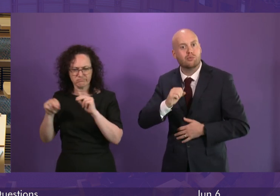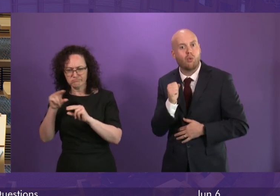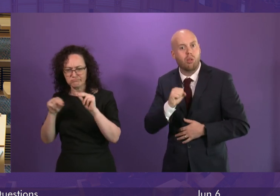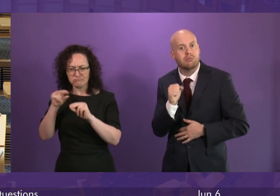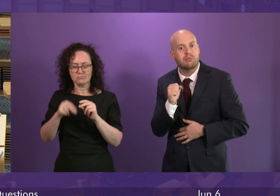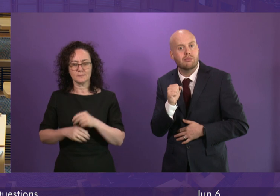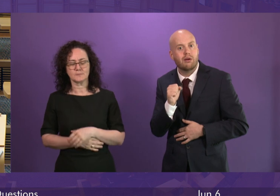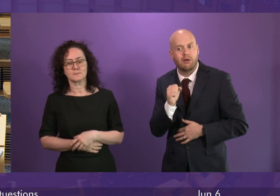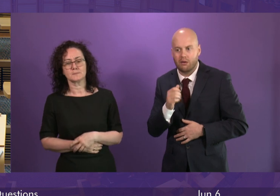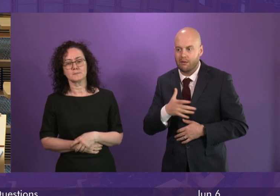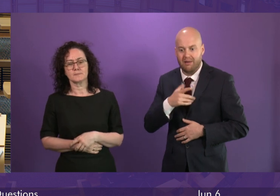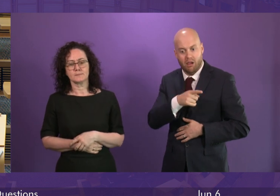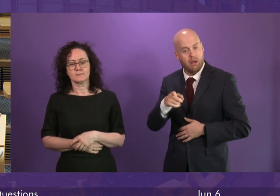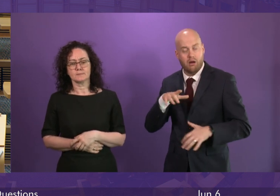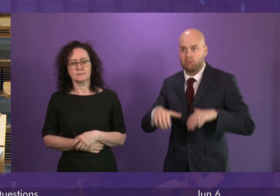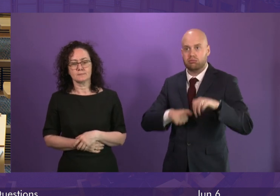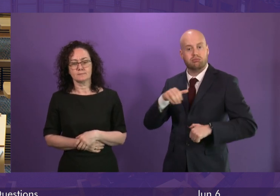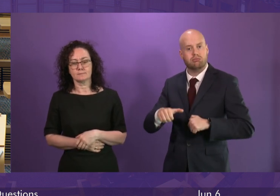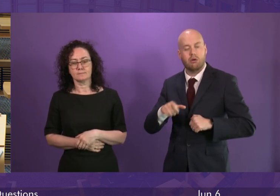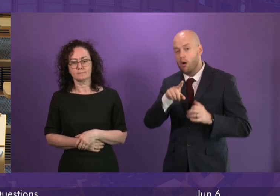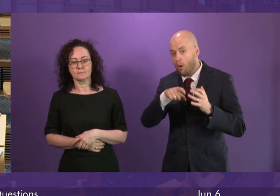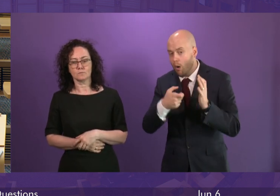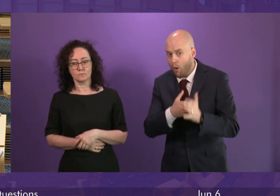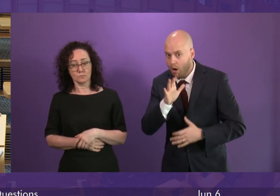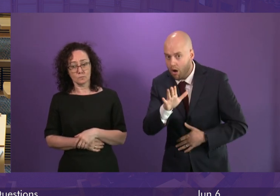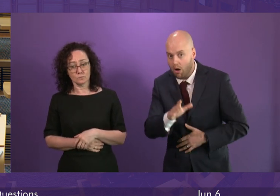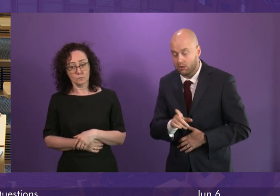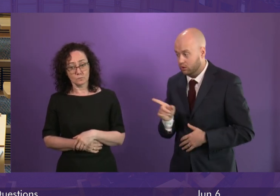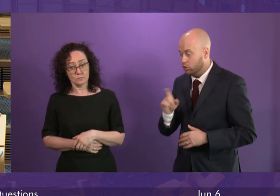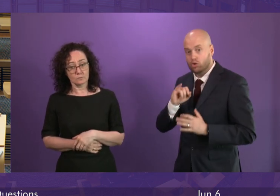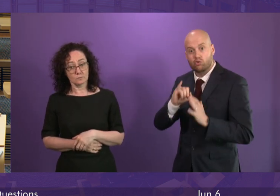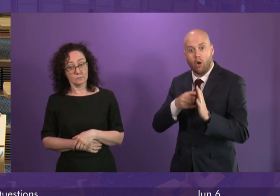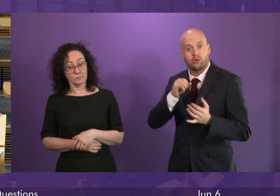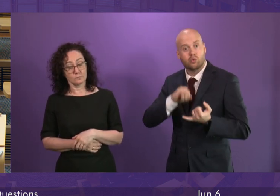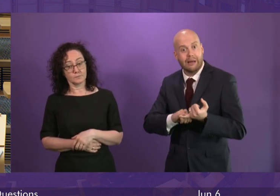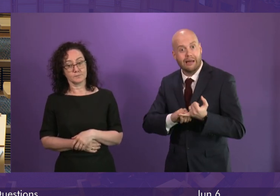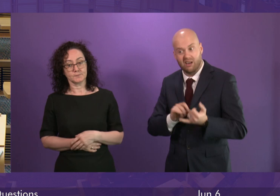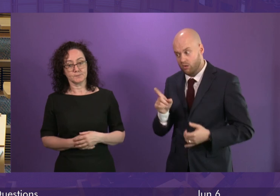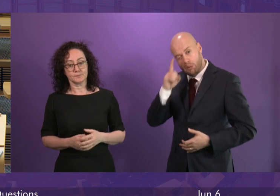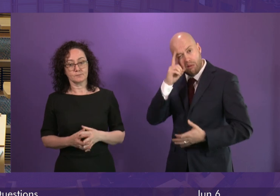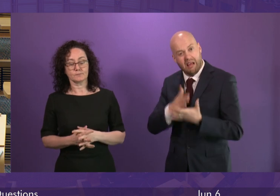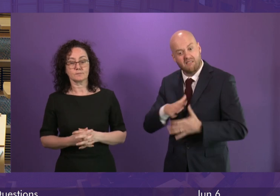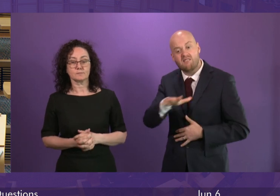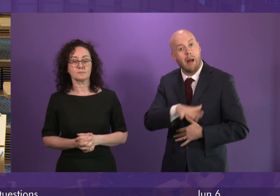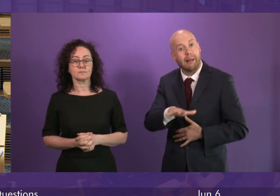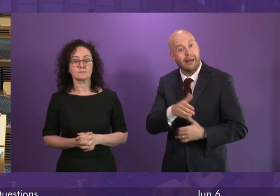Does John Swinney still think that families should be left to suffer, in order to stop